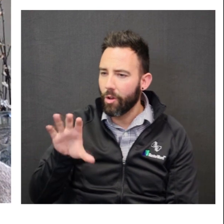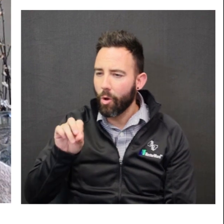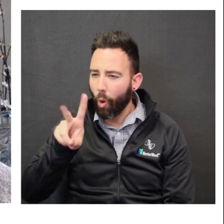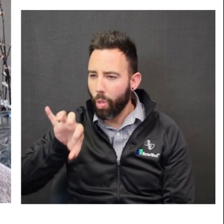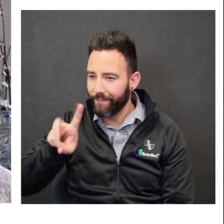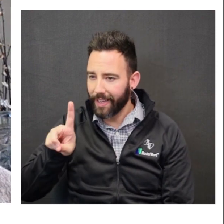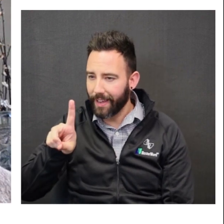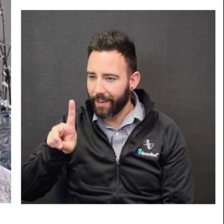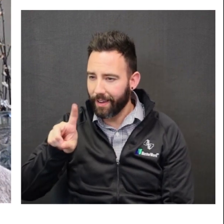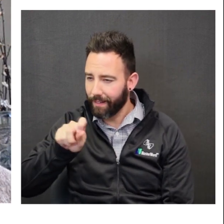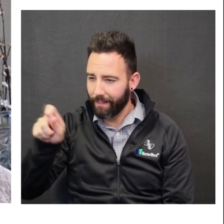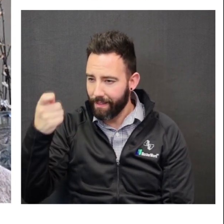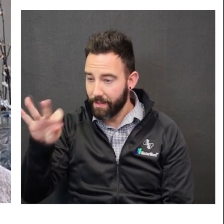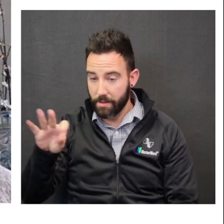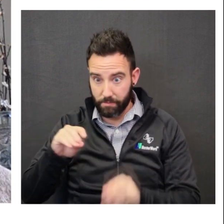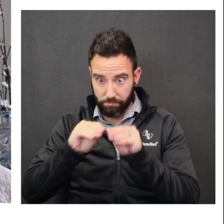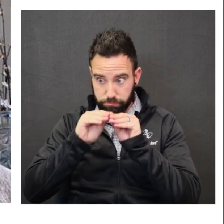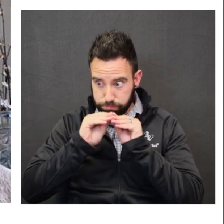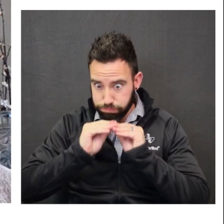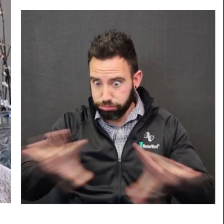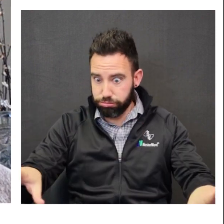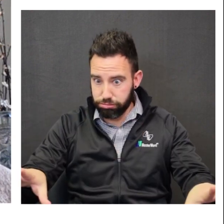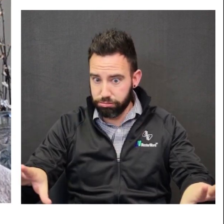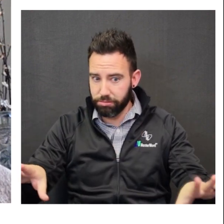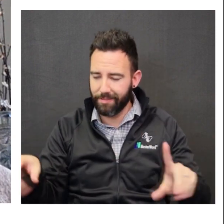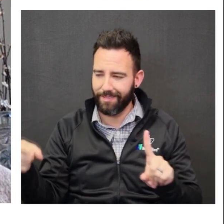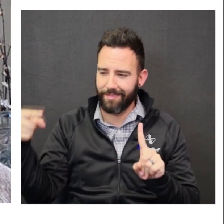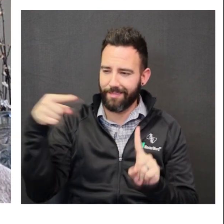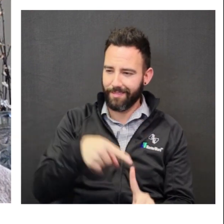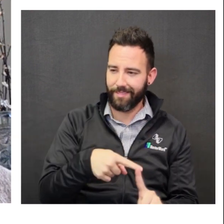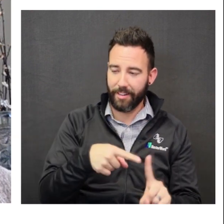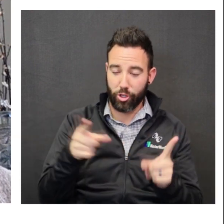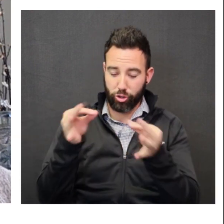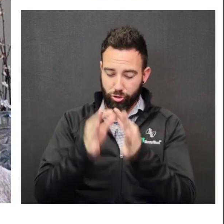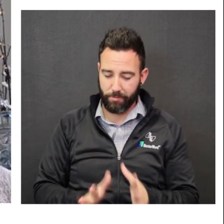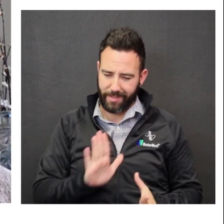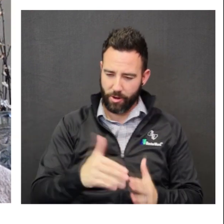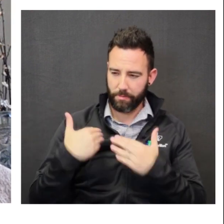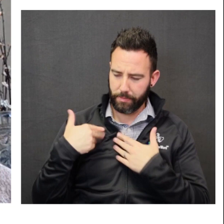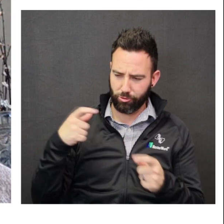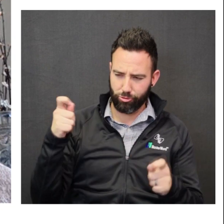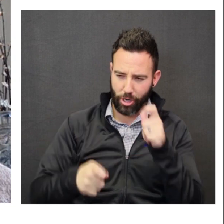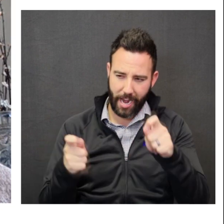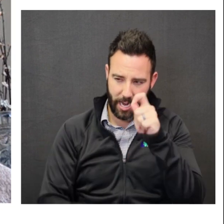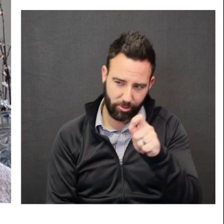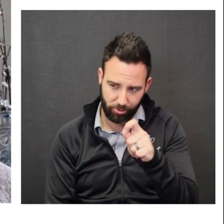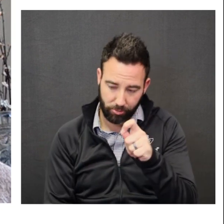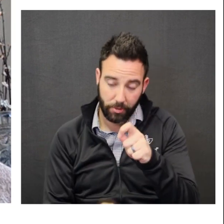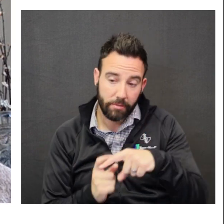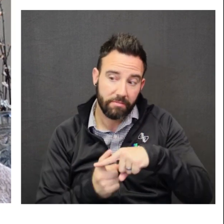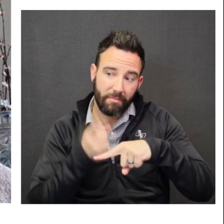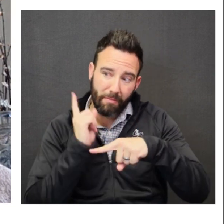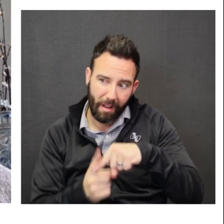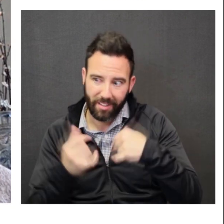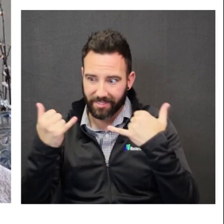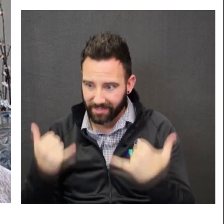outbreak change the role of the interpreter and also we have all of the riots, and